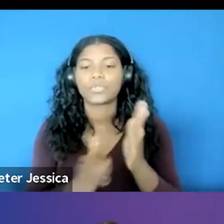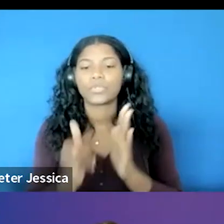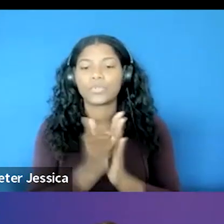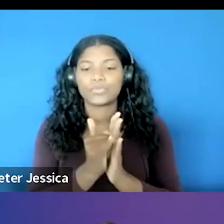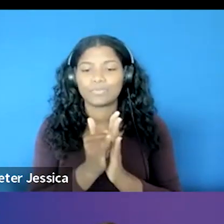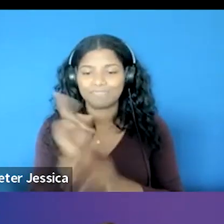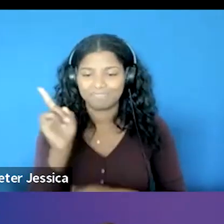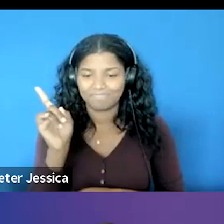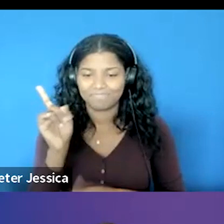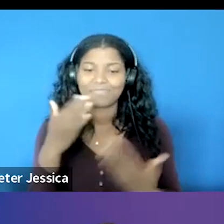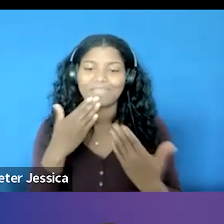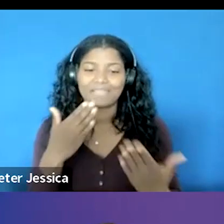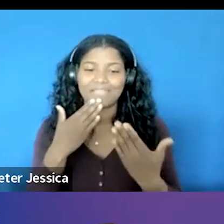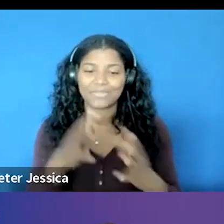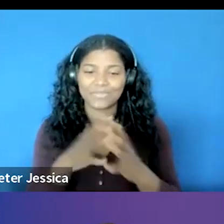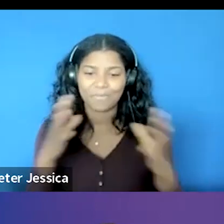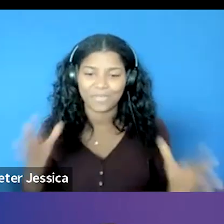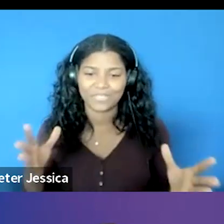Again, thank you so much for participating, enjoy the rest of your day.